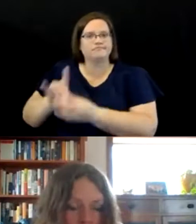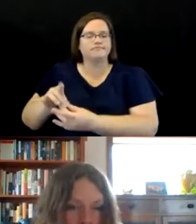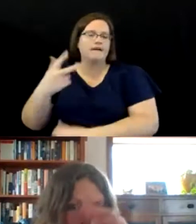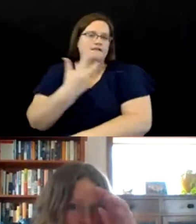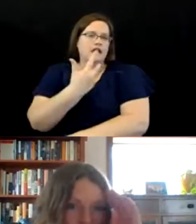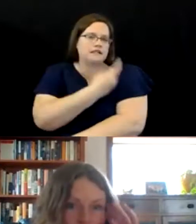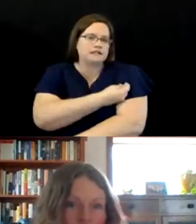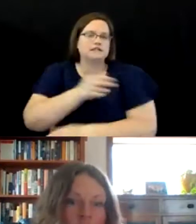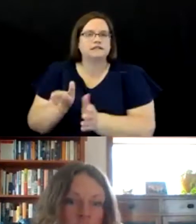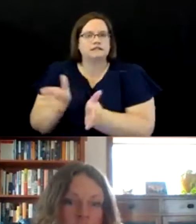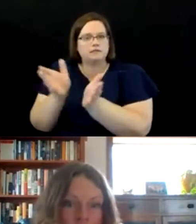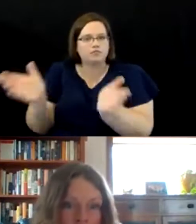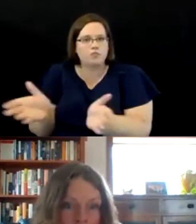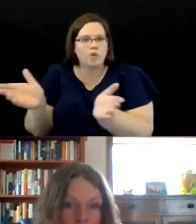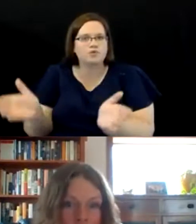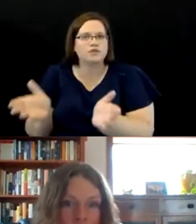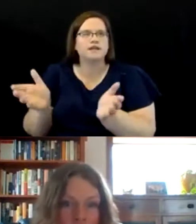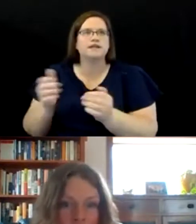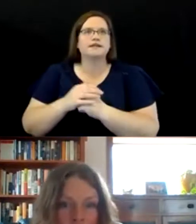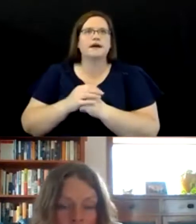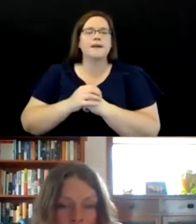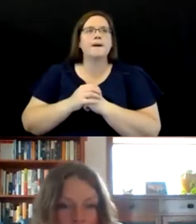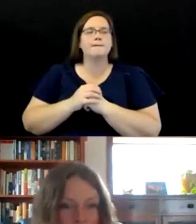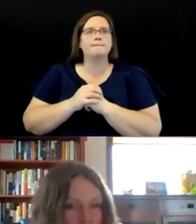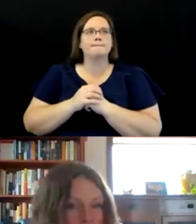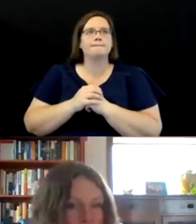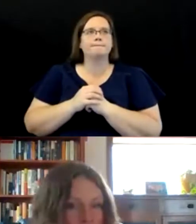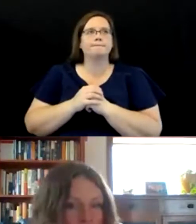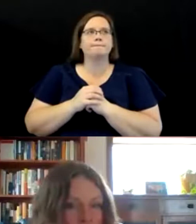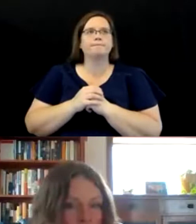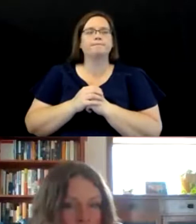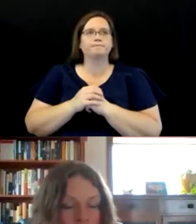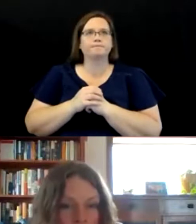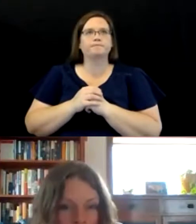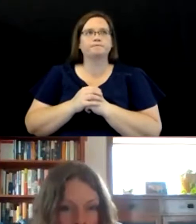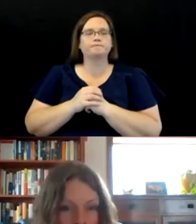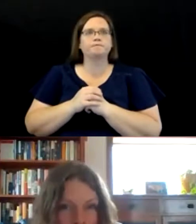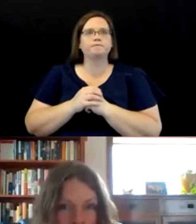promotion. And a group I'm interested in